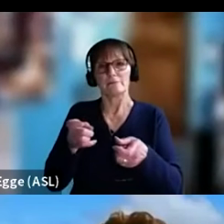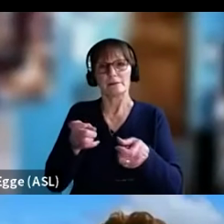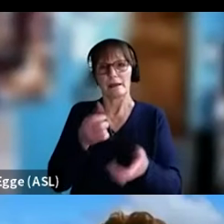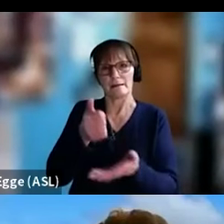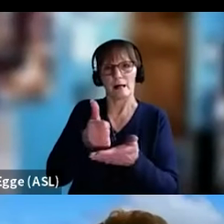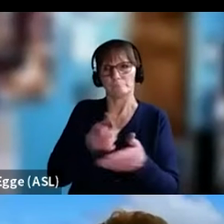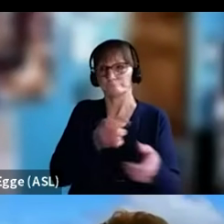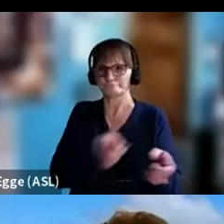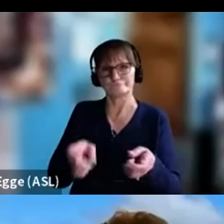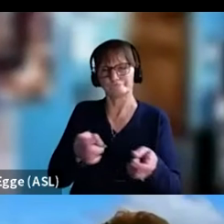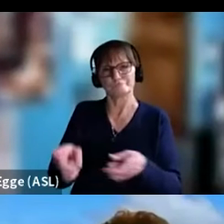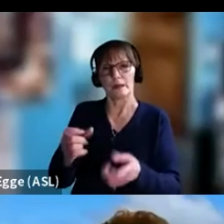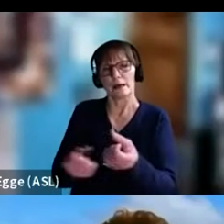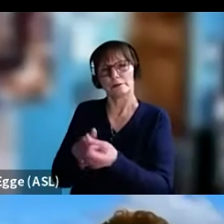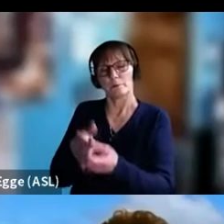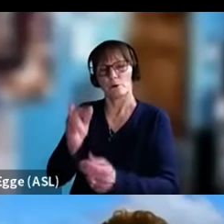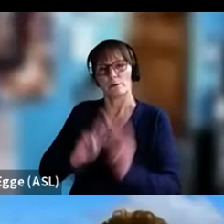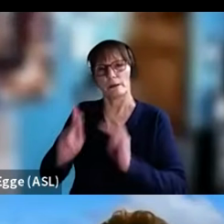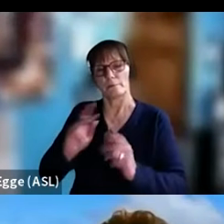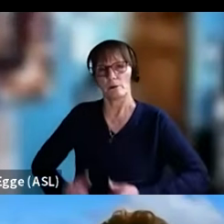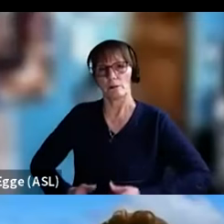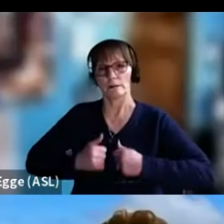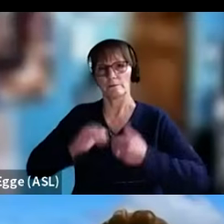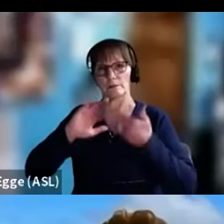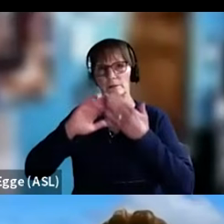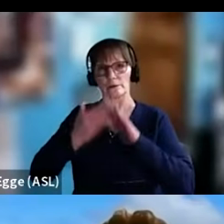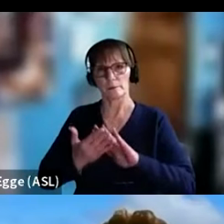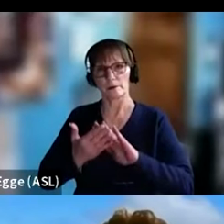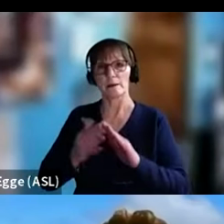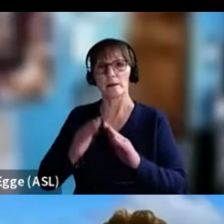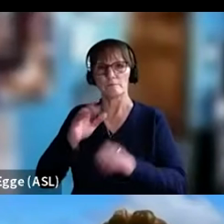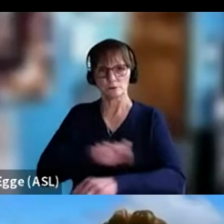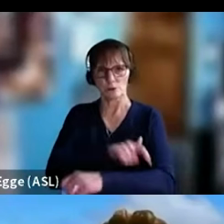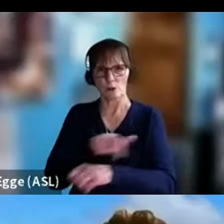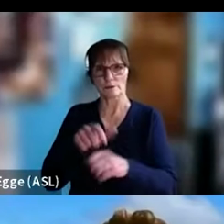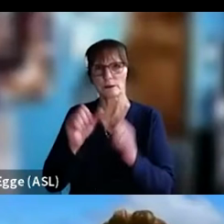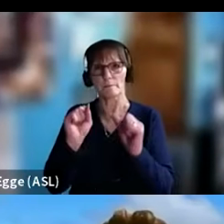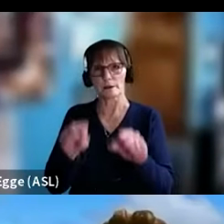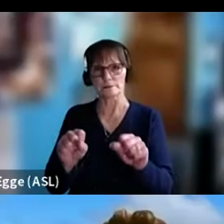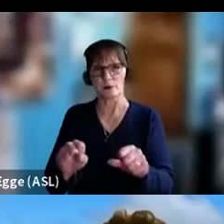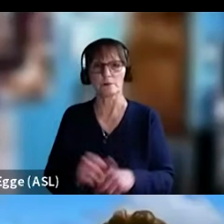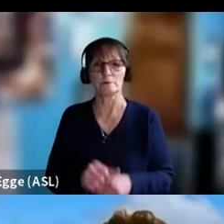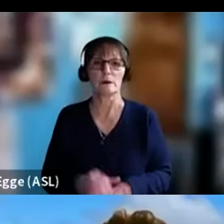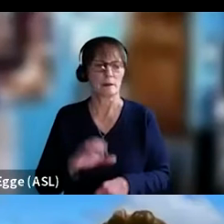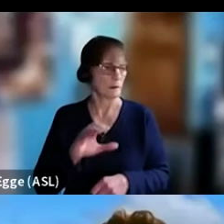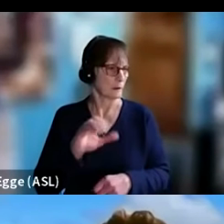But really trying to support folks living in the community as long as possible. And Caitlin, can you define occupational therapy?